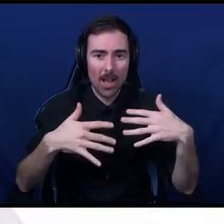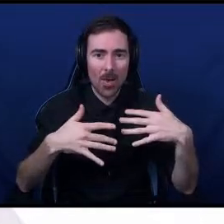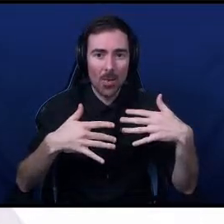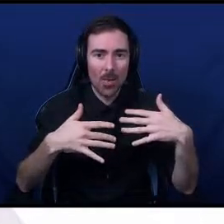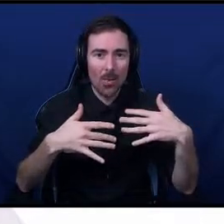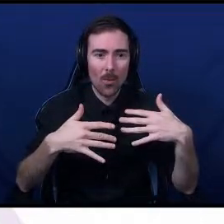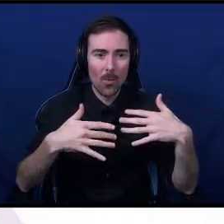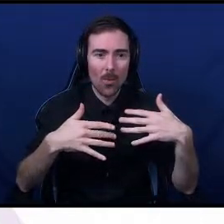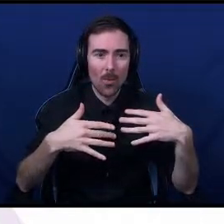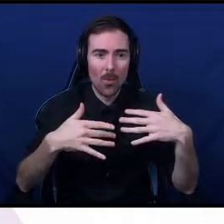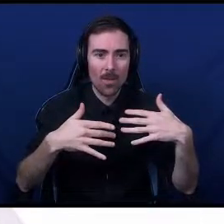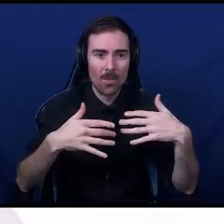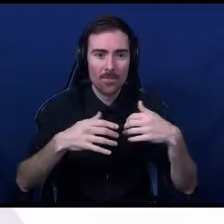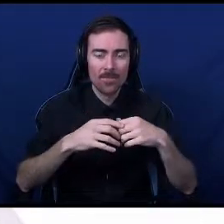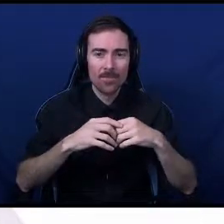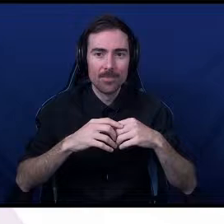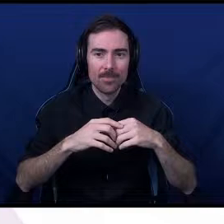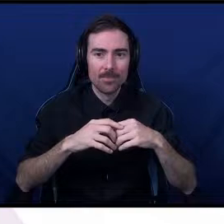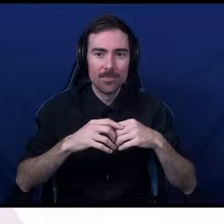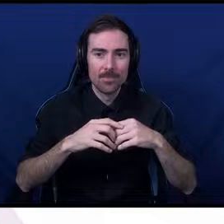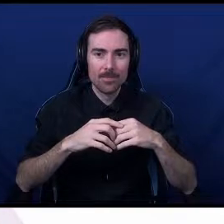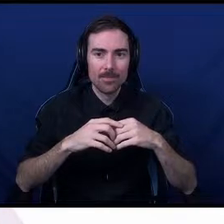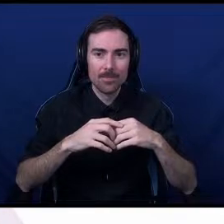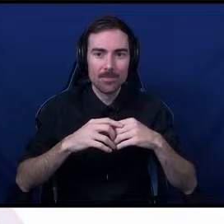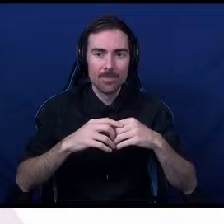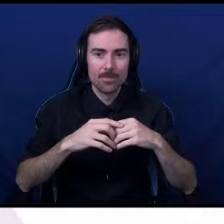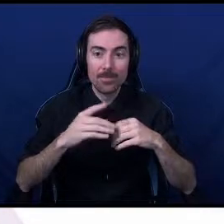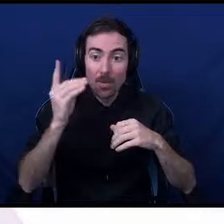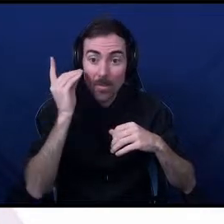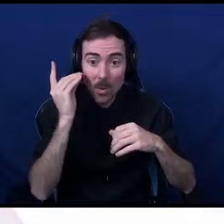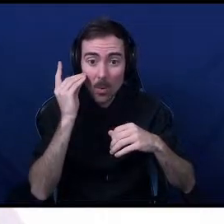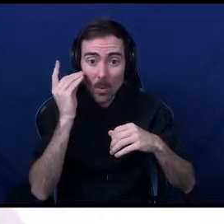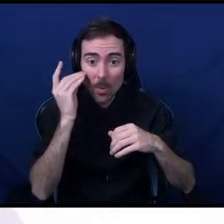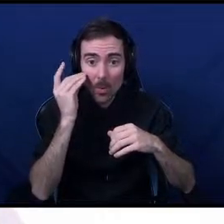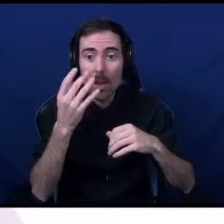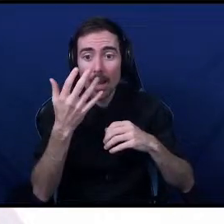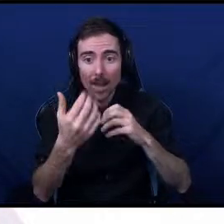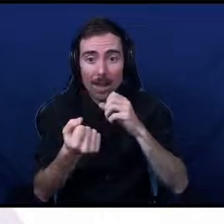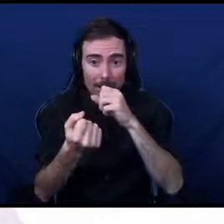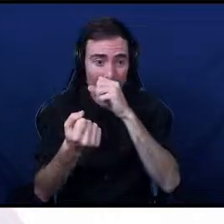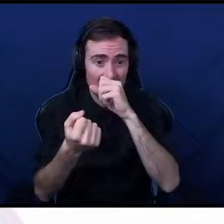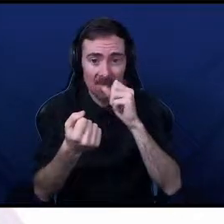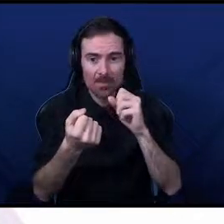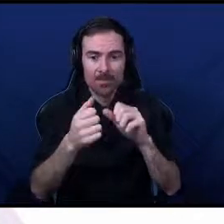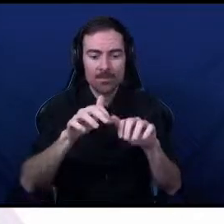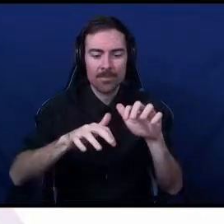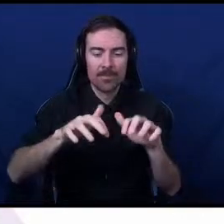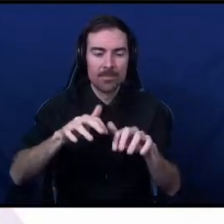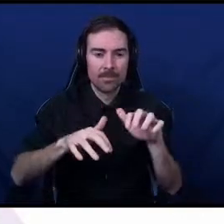using it. So in your phone, you use something called a keyboard. Now the keyboard is different from what it was originally